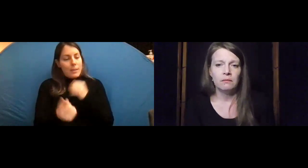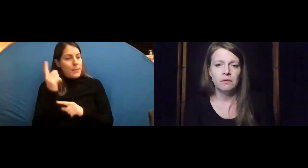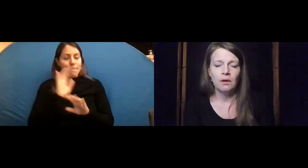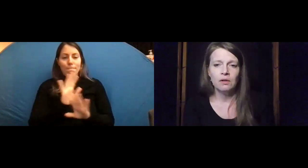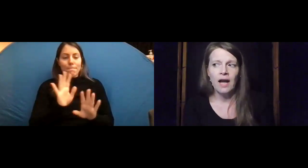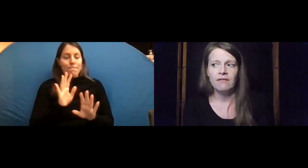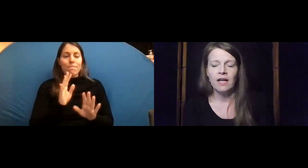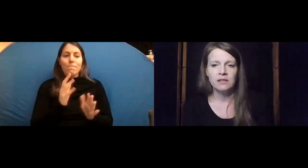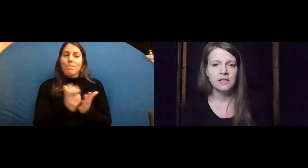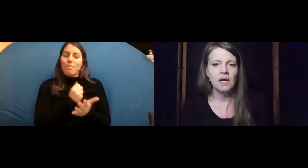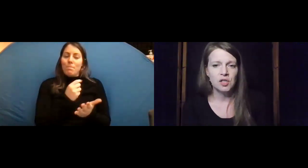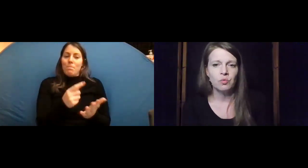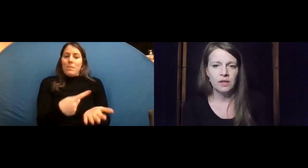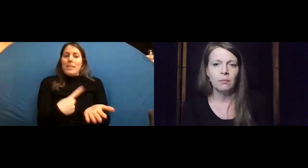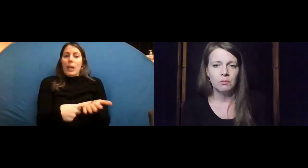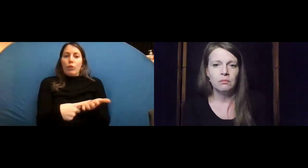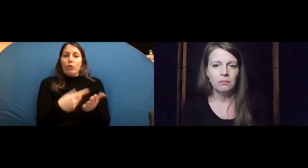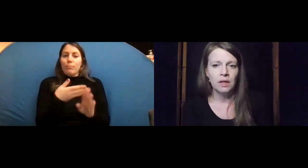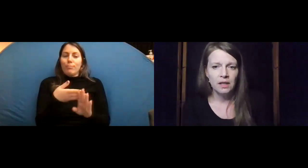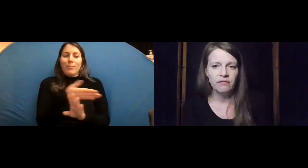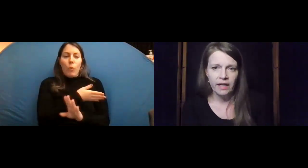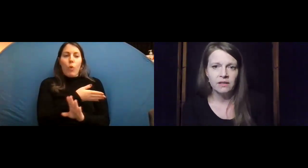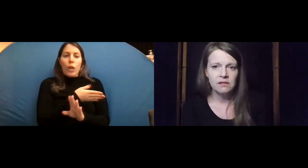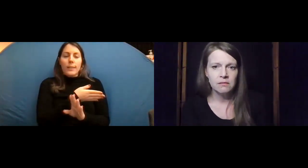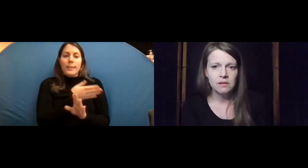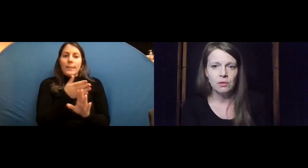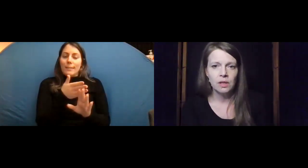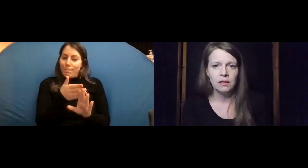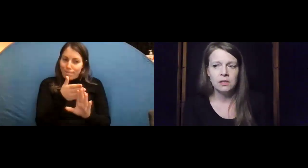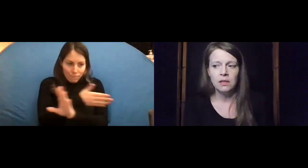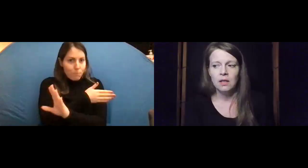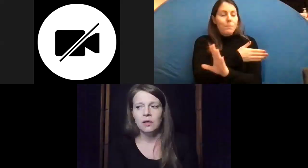the day before. You would want to have that meeting or have